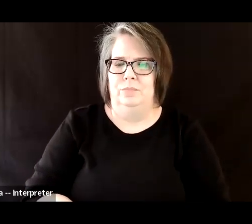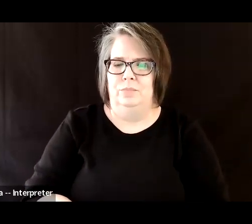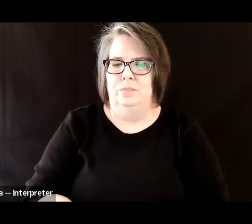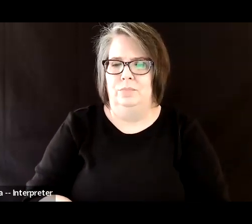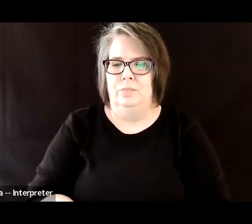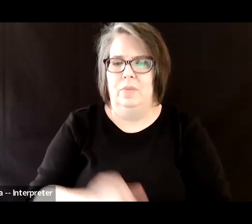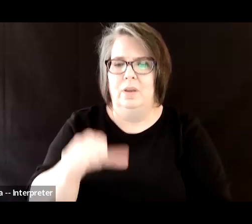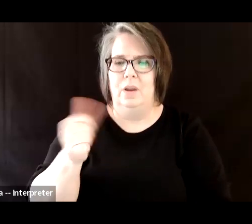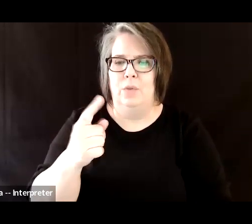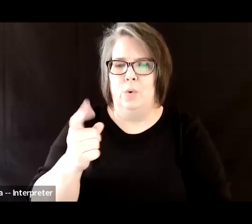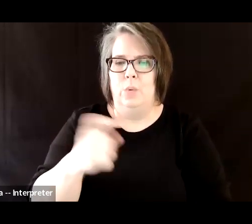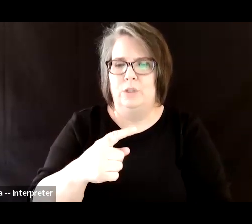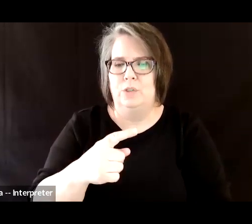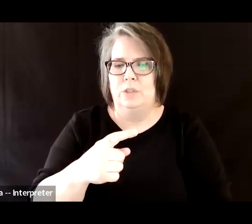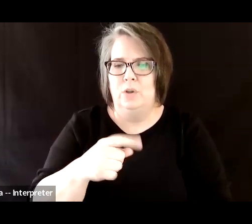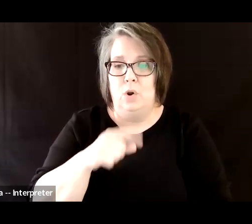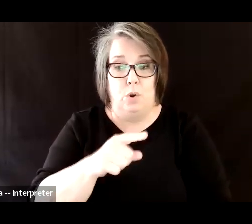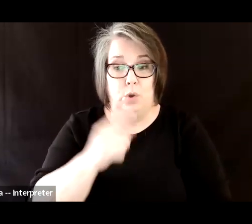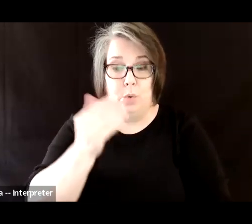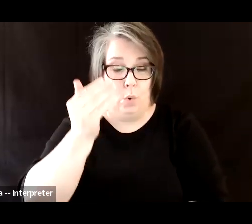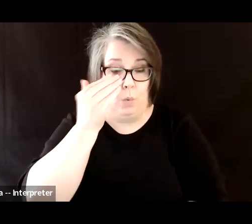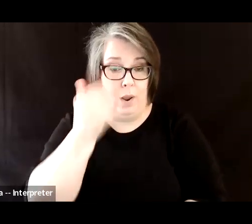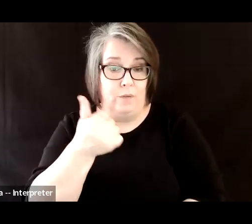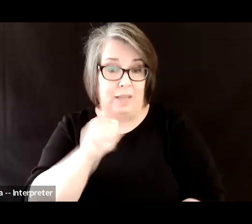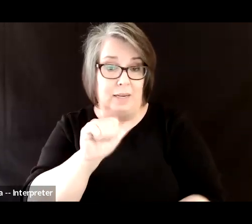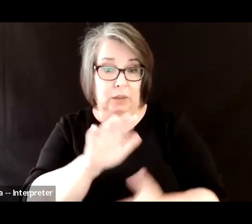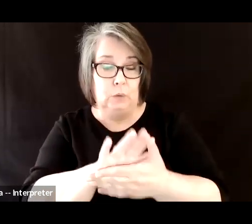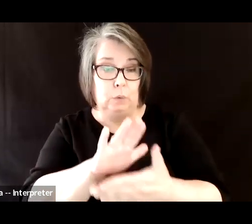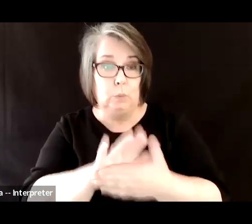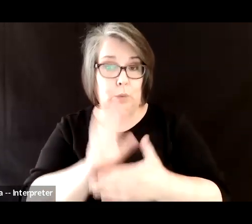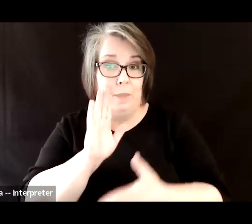Another question, are you aware of any tools that will burn the